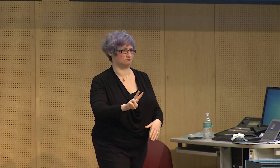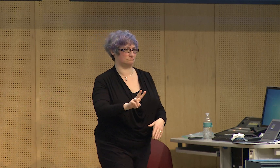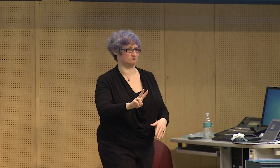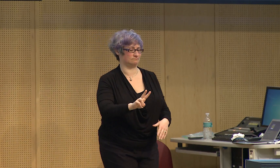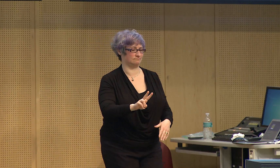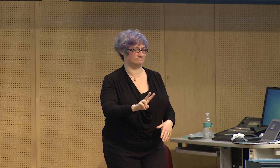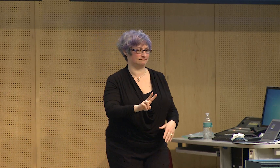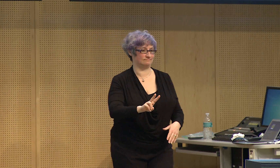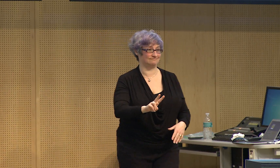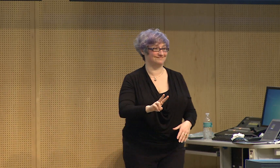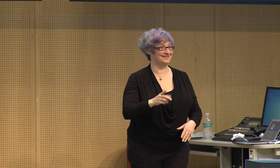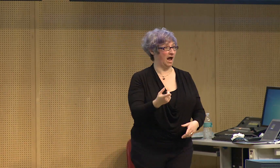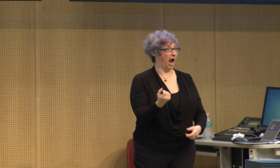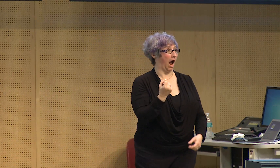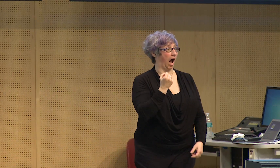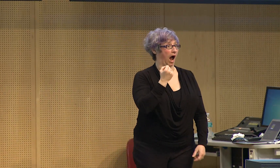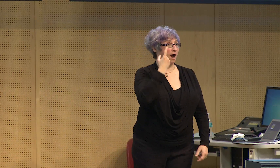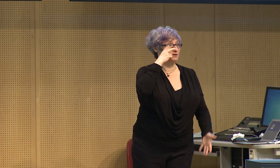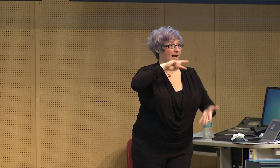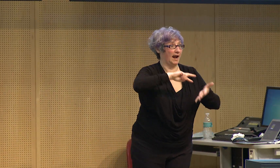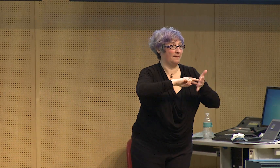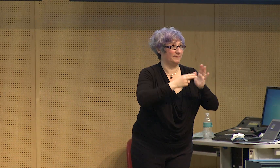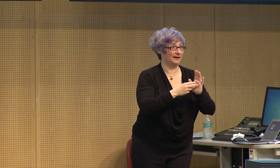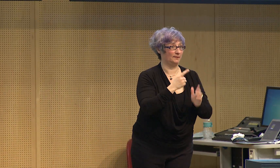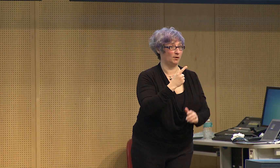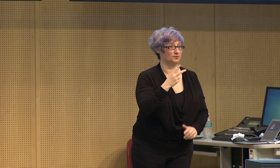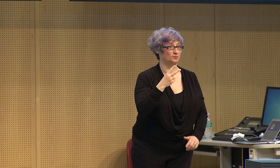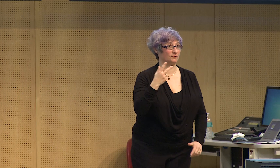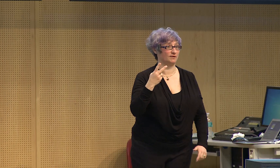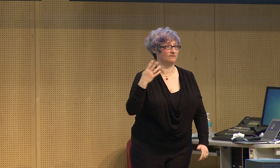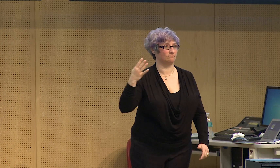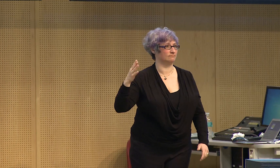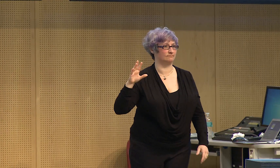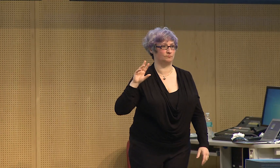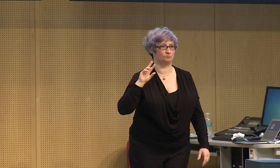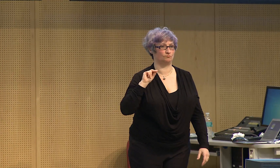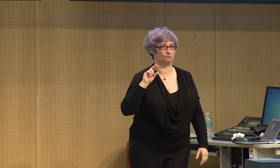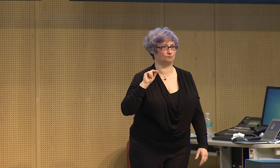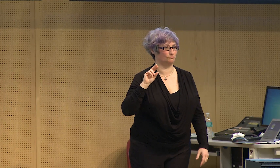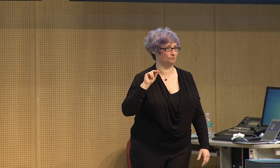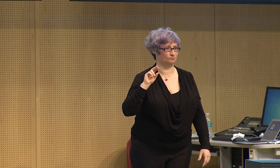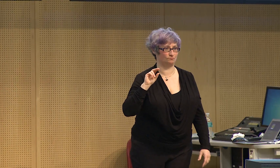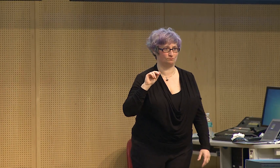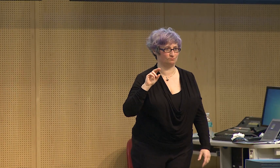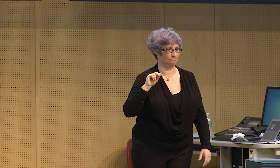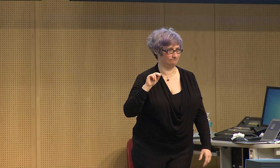They can produce those actual words. However, the question is,